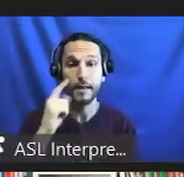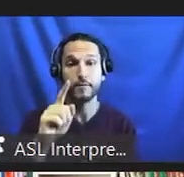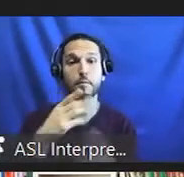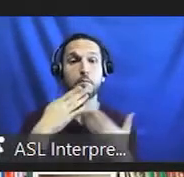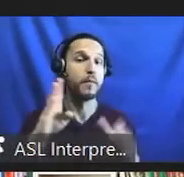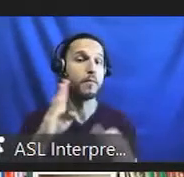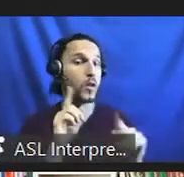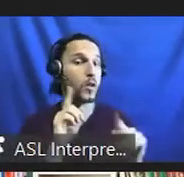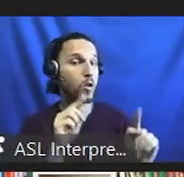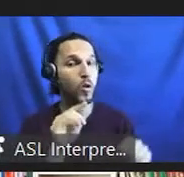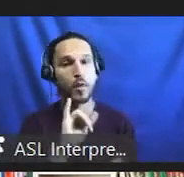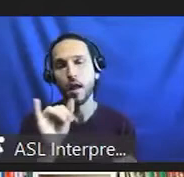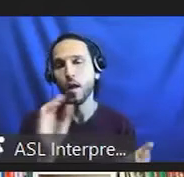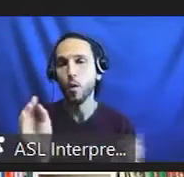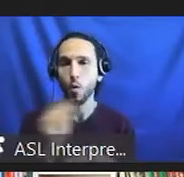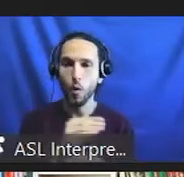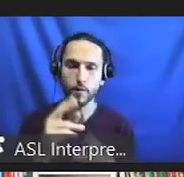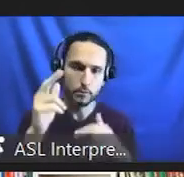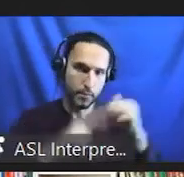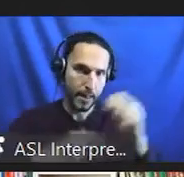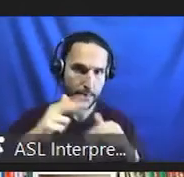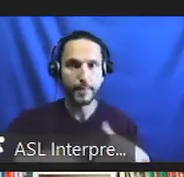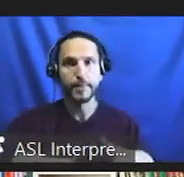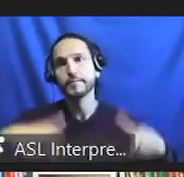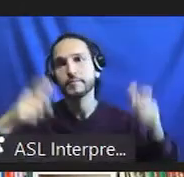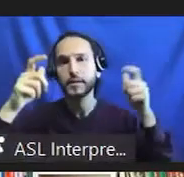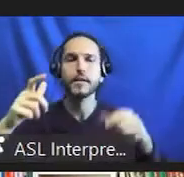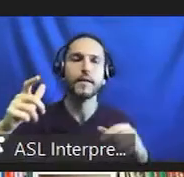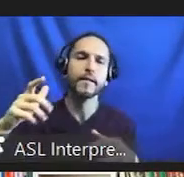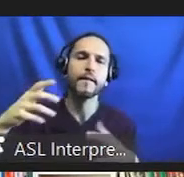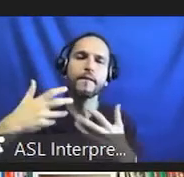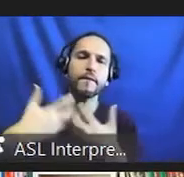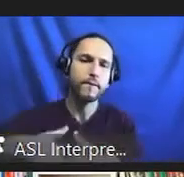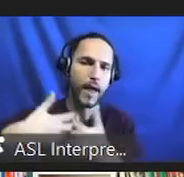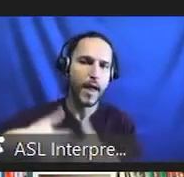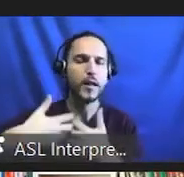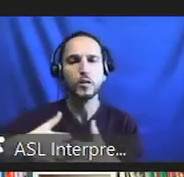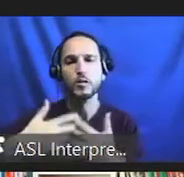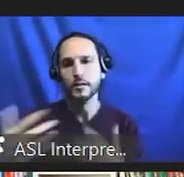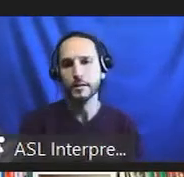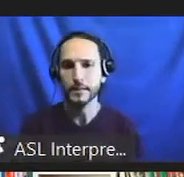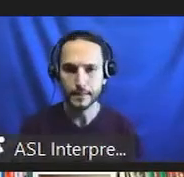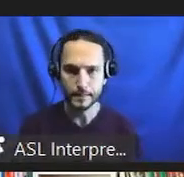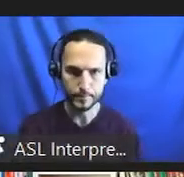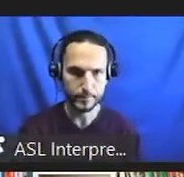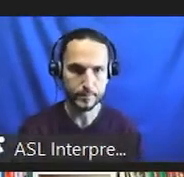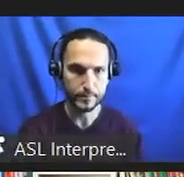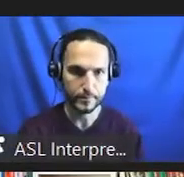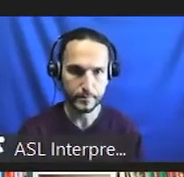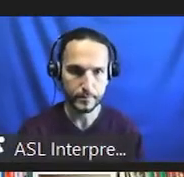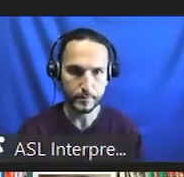such as office buildings, factories, warehouses, et cetera. For today's purposes, it's important to know